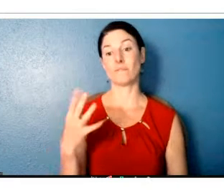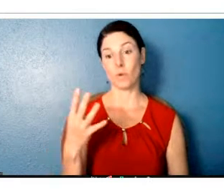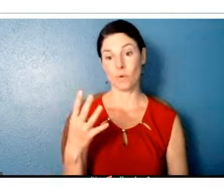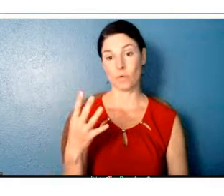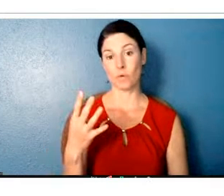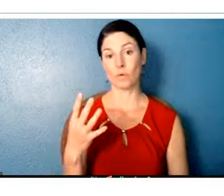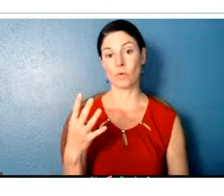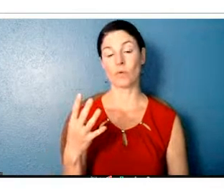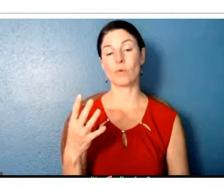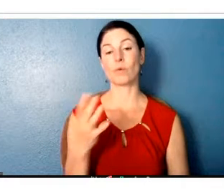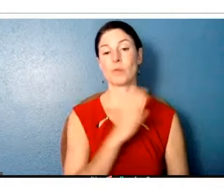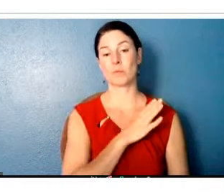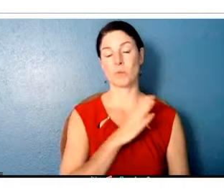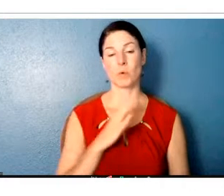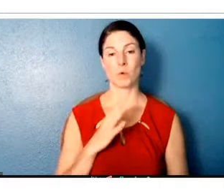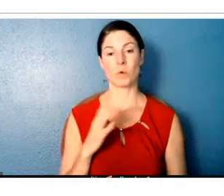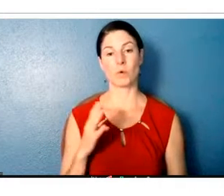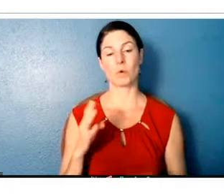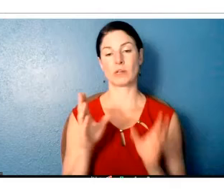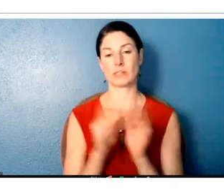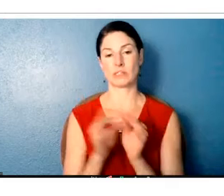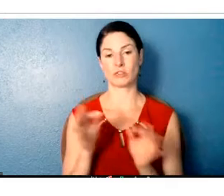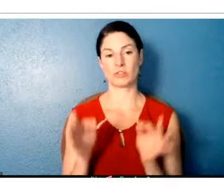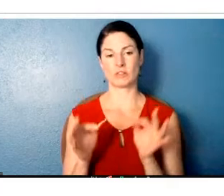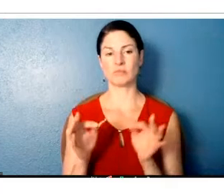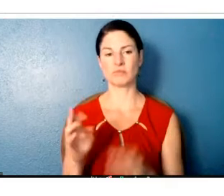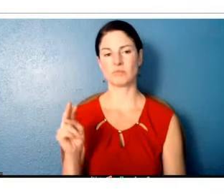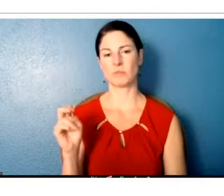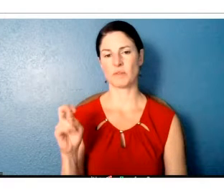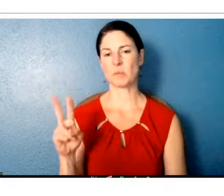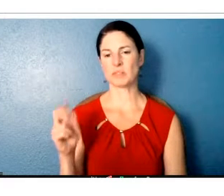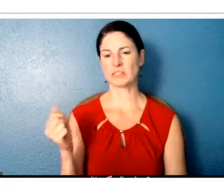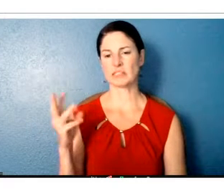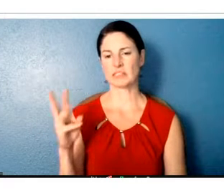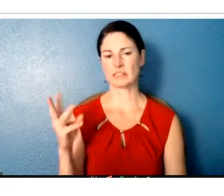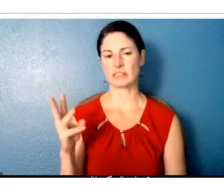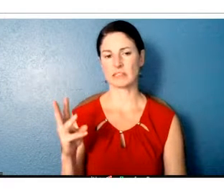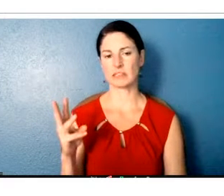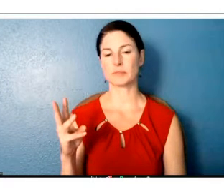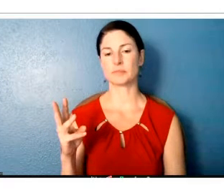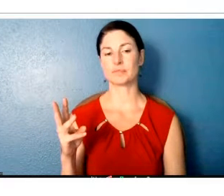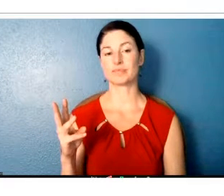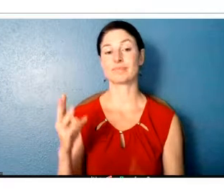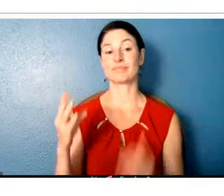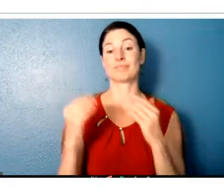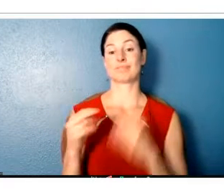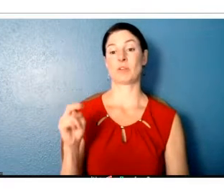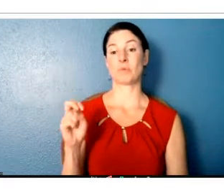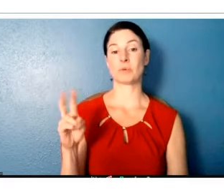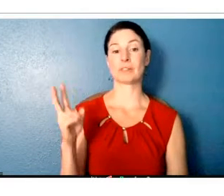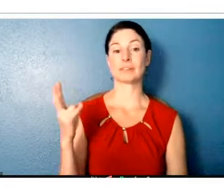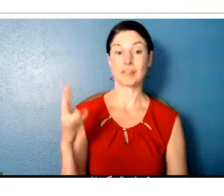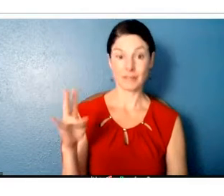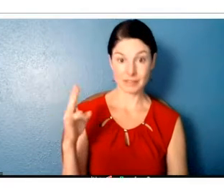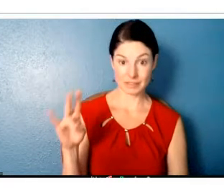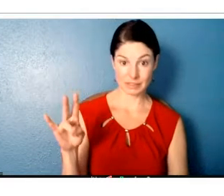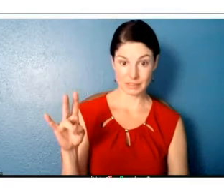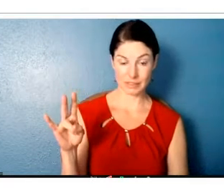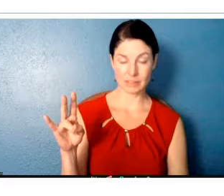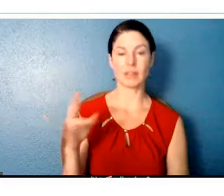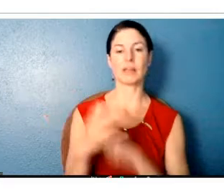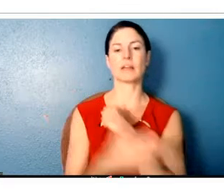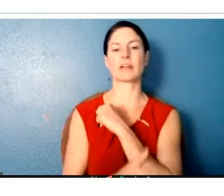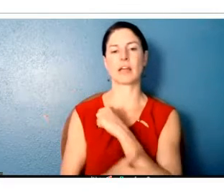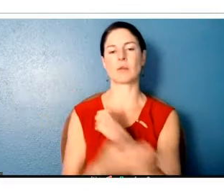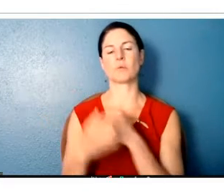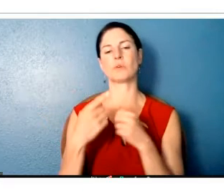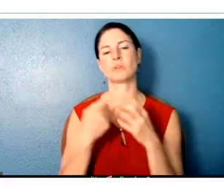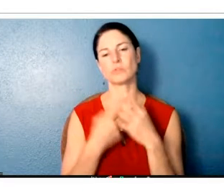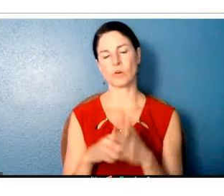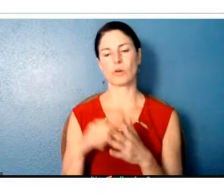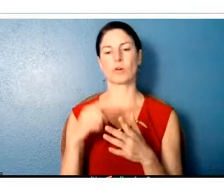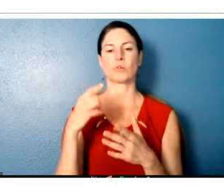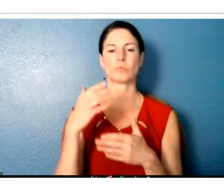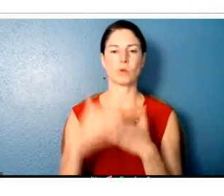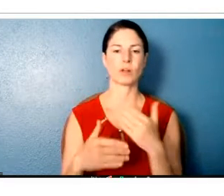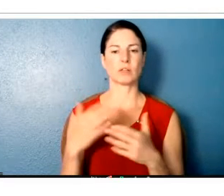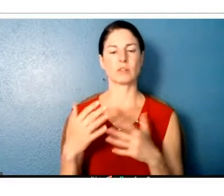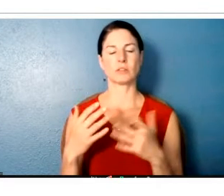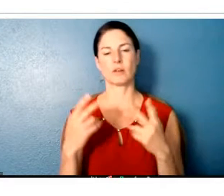hearings on maps and that's November 16 and next day, is when the county will start its official process of actually putting together a resolution or an ordinance to enact.